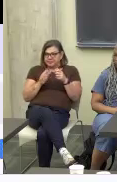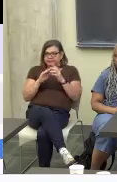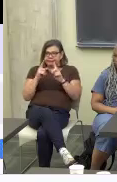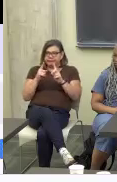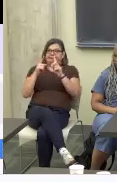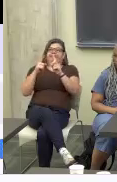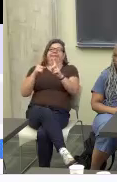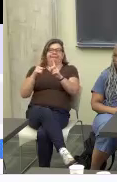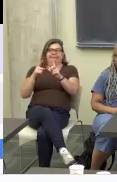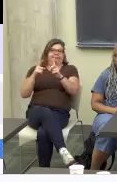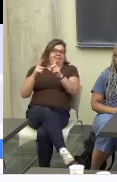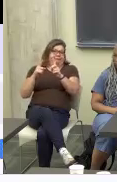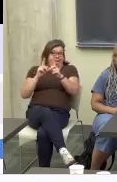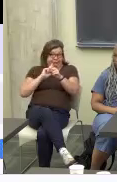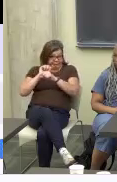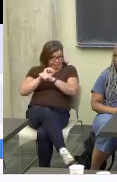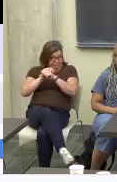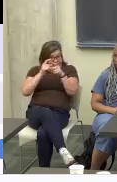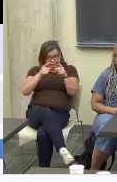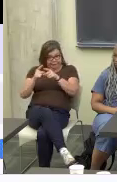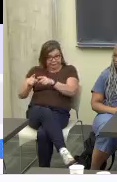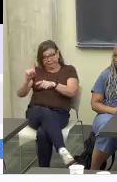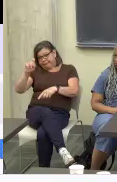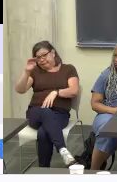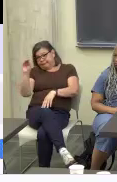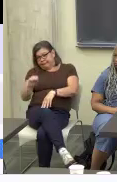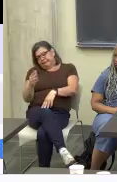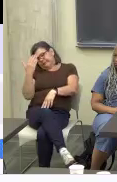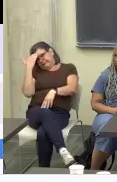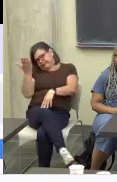But, you know, may or may not ever be 100% achievable.